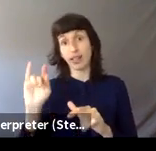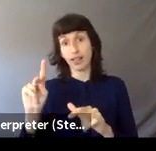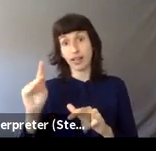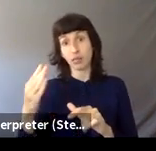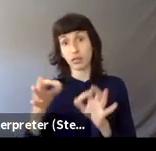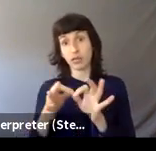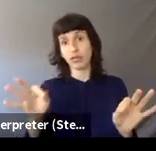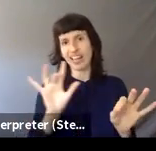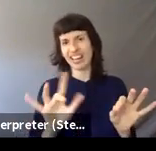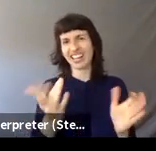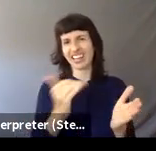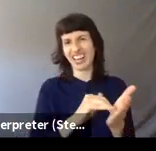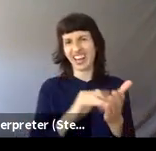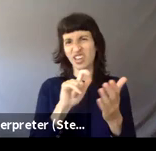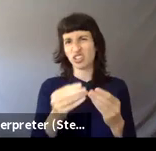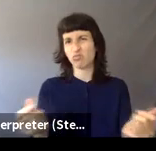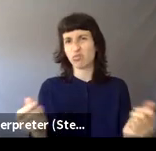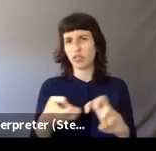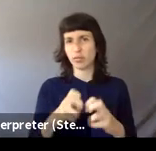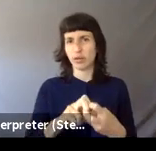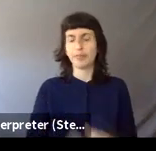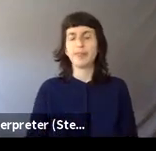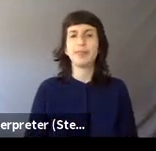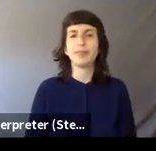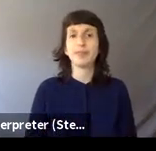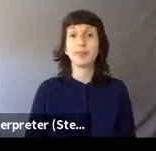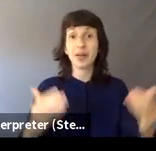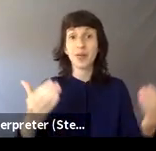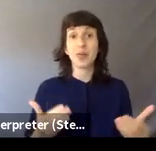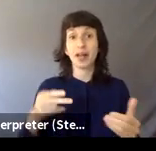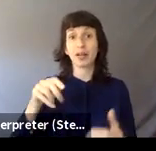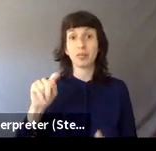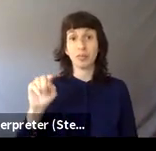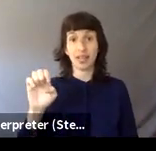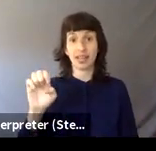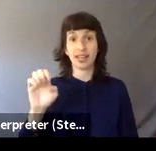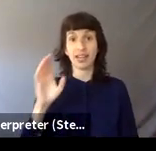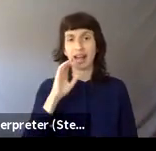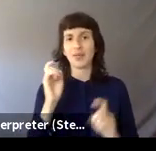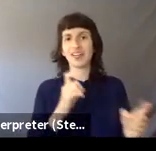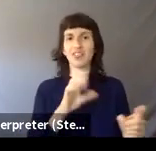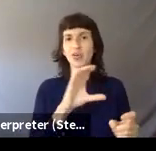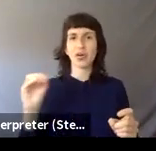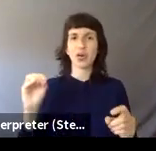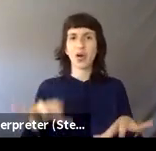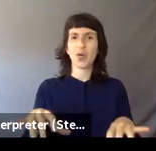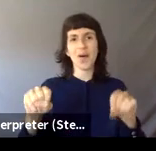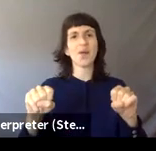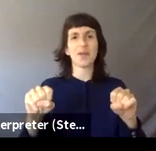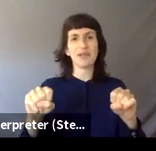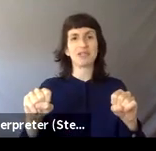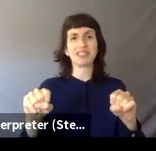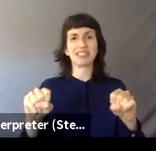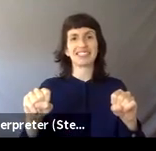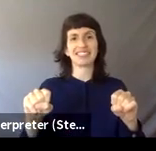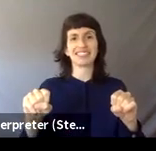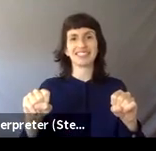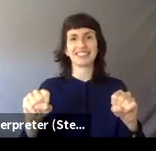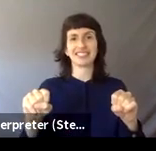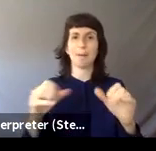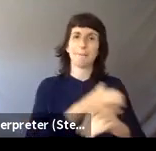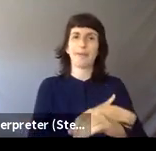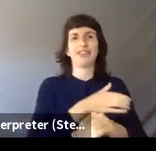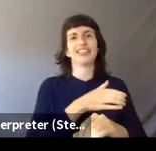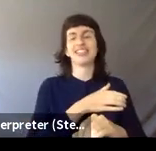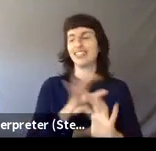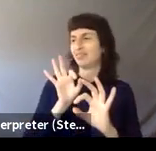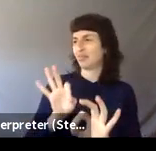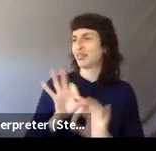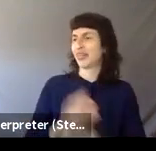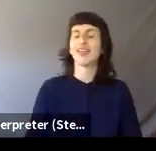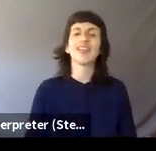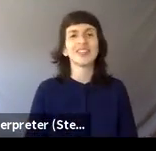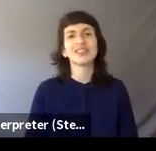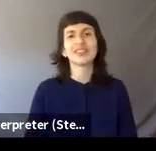Ask them to leave Zoom all together and try the link again and that should fix the problem.